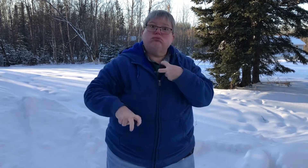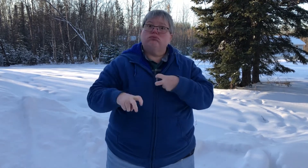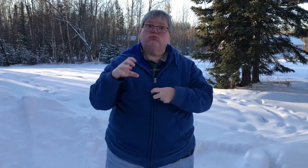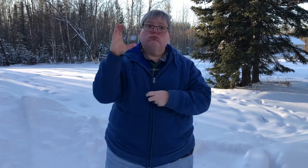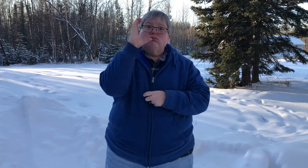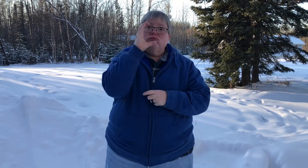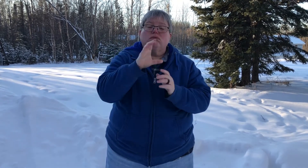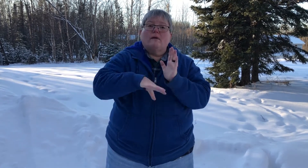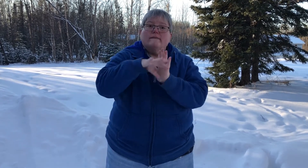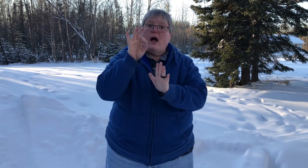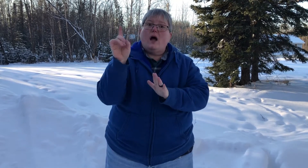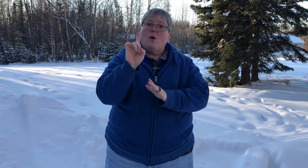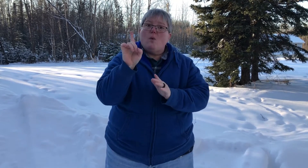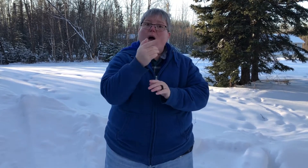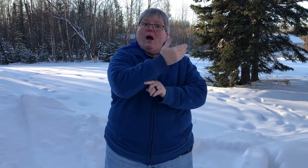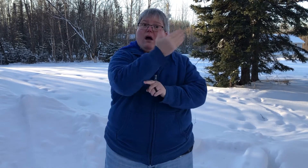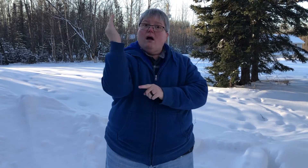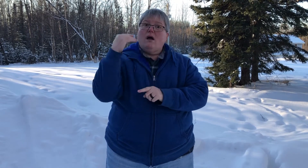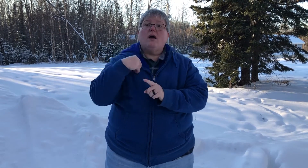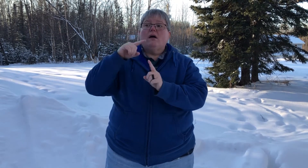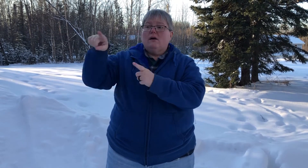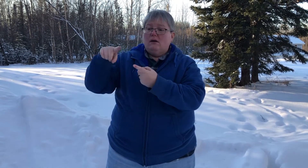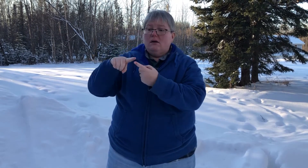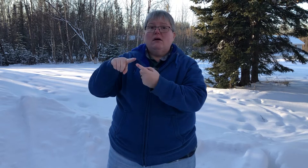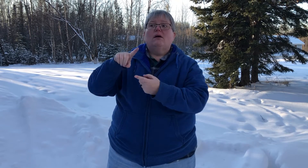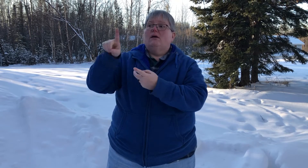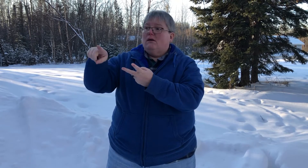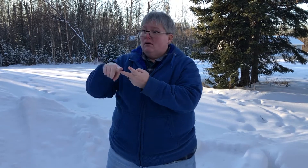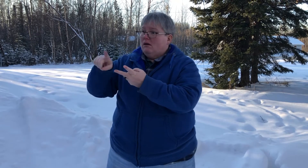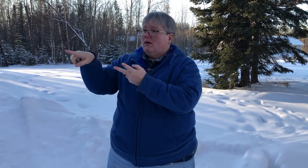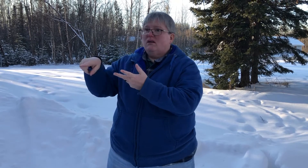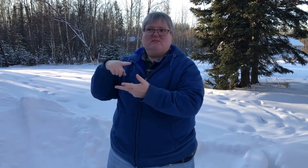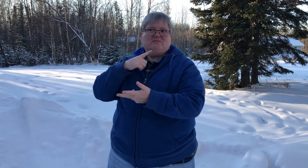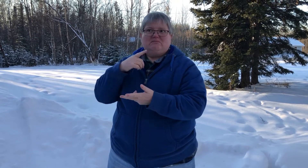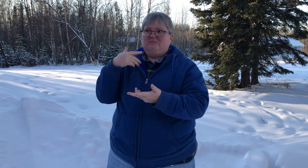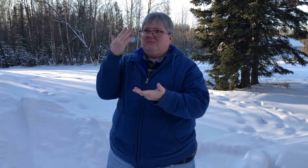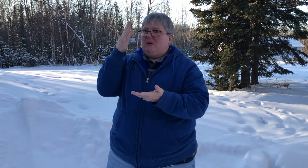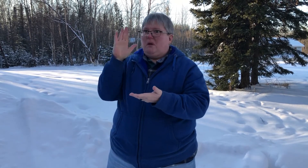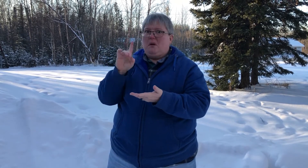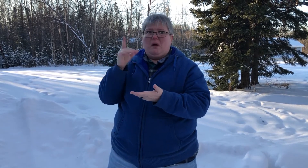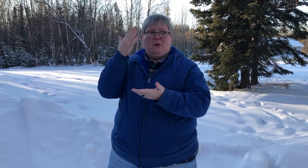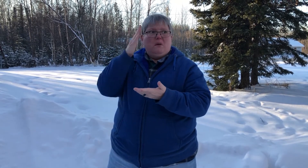Oh so difficult to find a place that we could get it repaired. We went to like three different places.